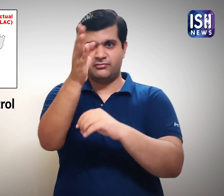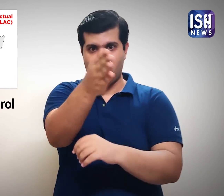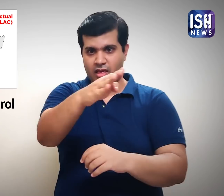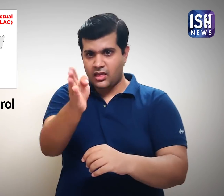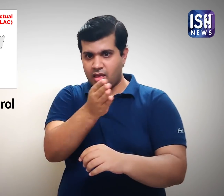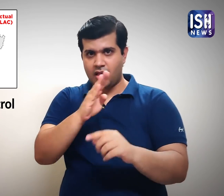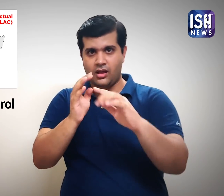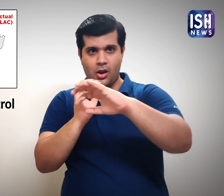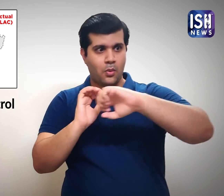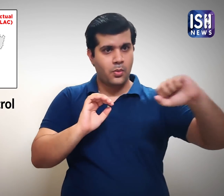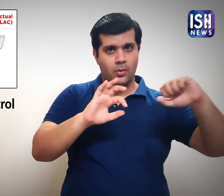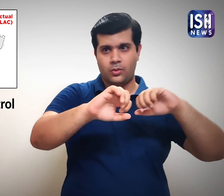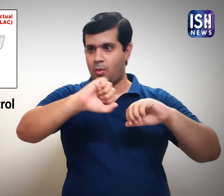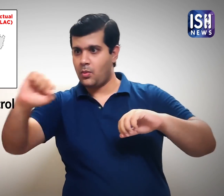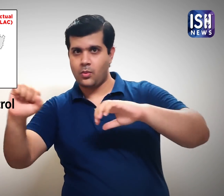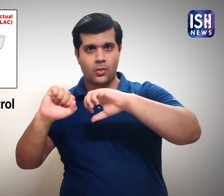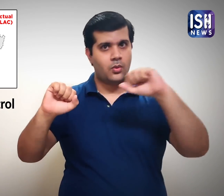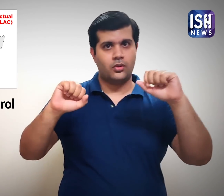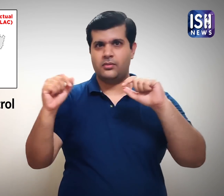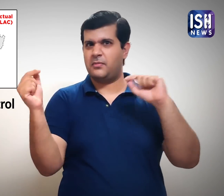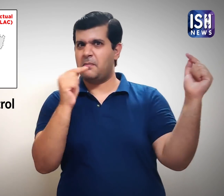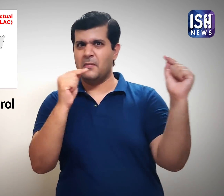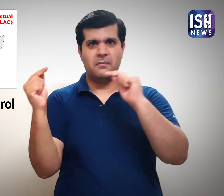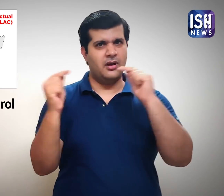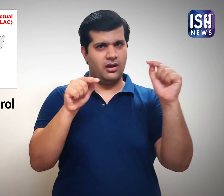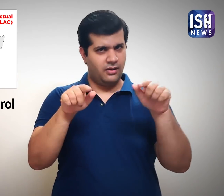Due to the poorly marked LAC there are often territorial disputes.